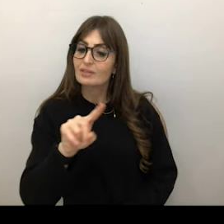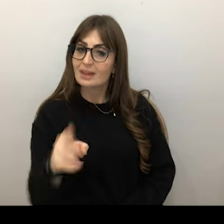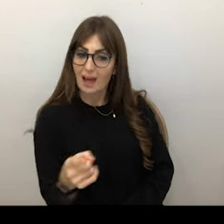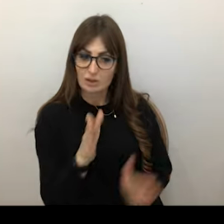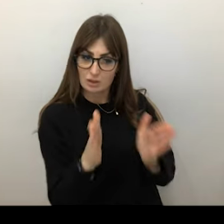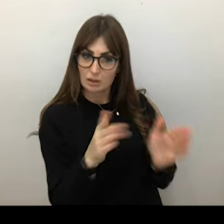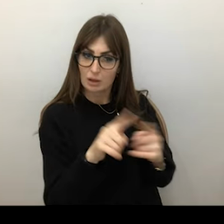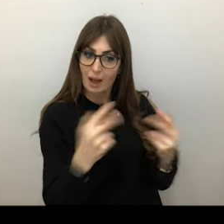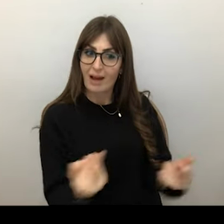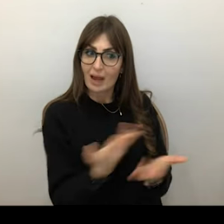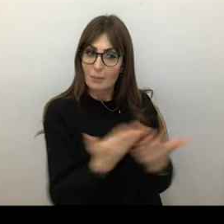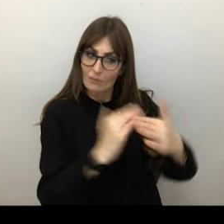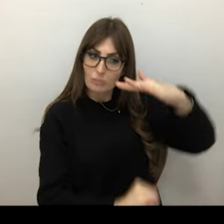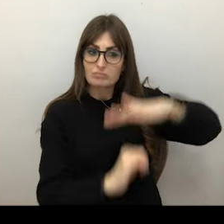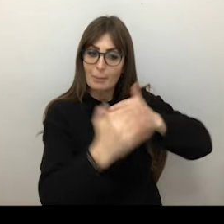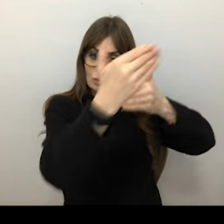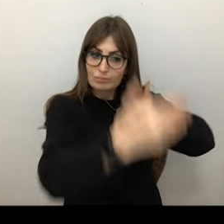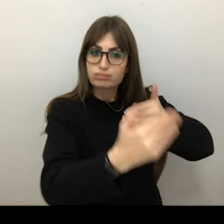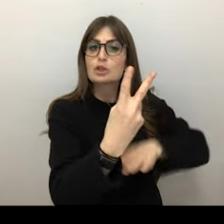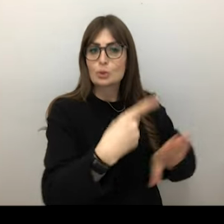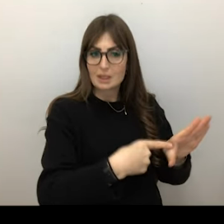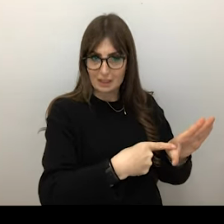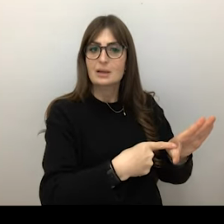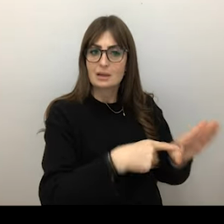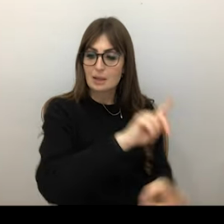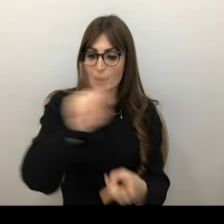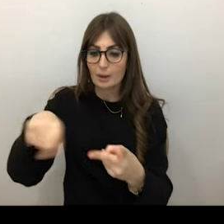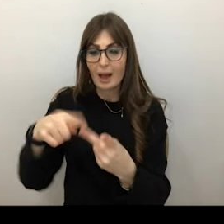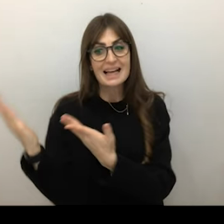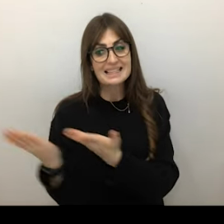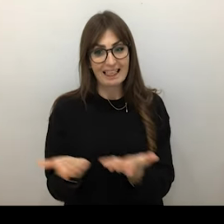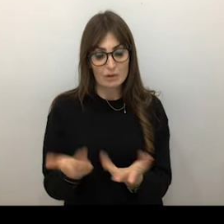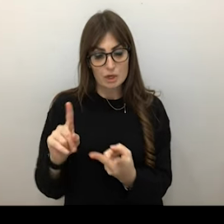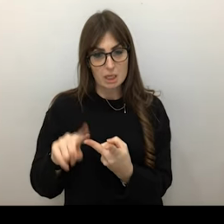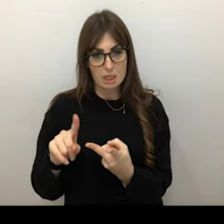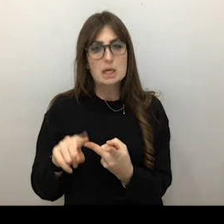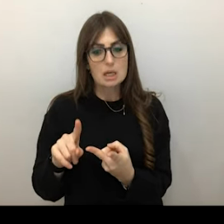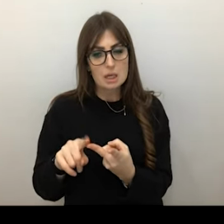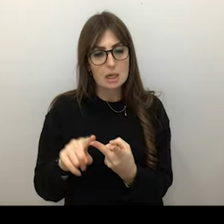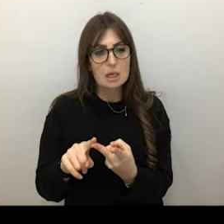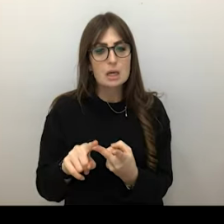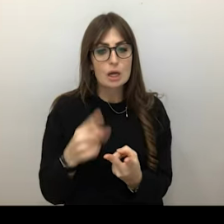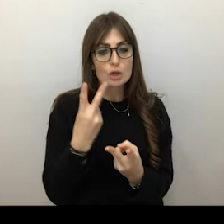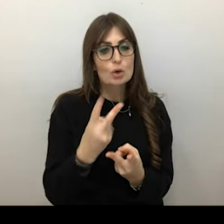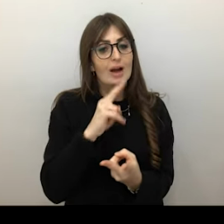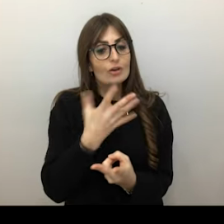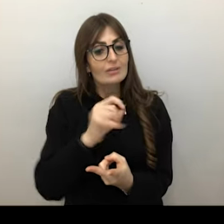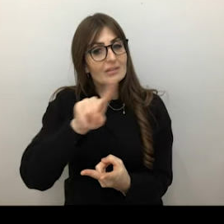which is available for up to two years. In the delivery stream, investment between $250,000